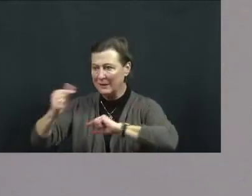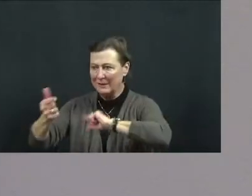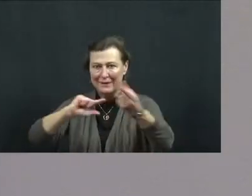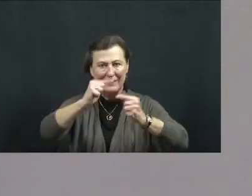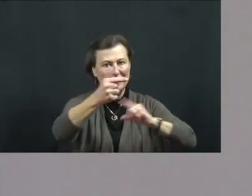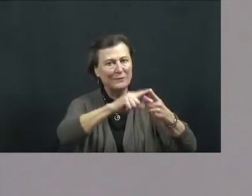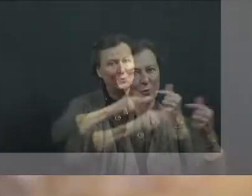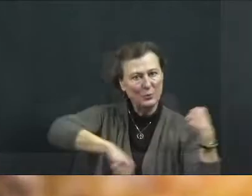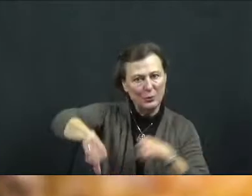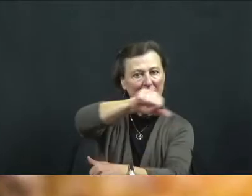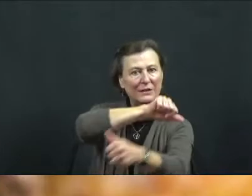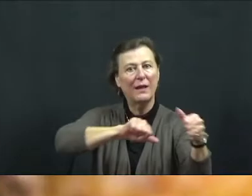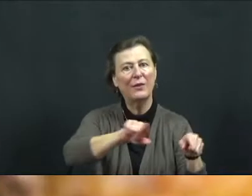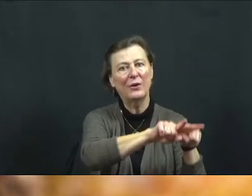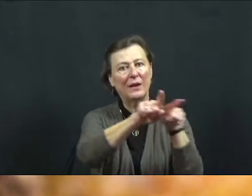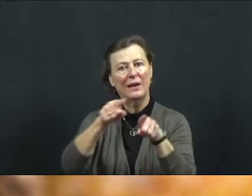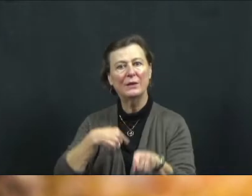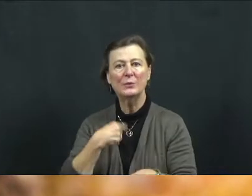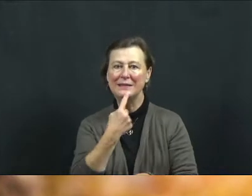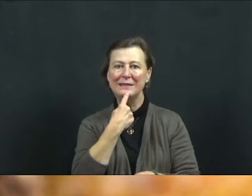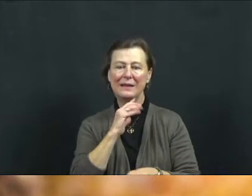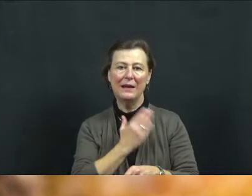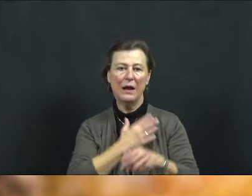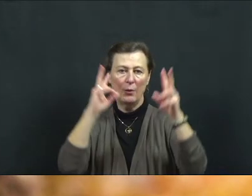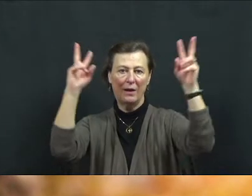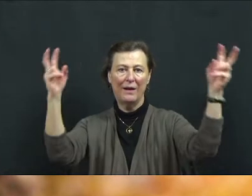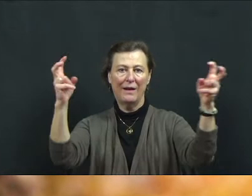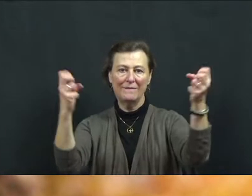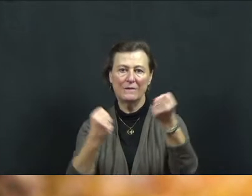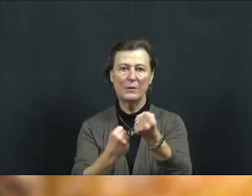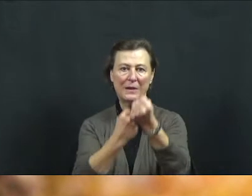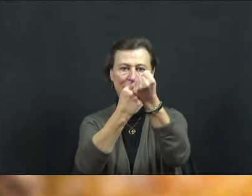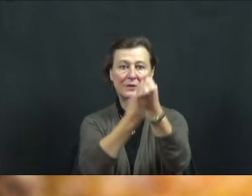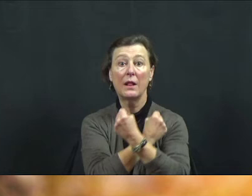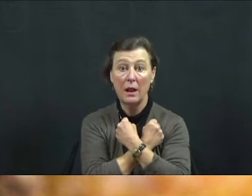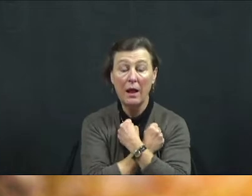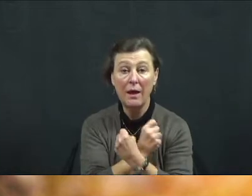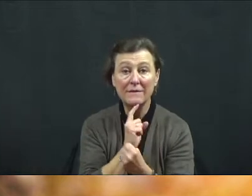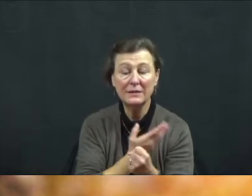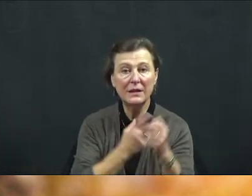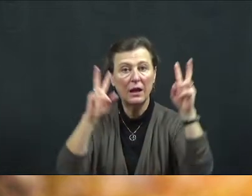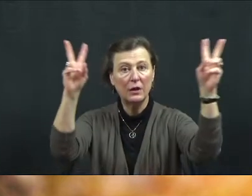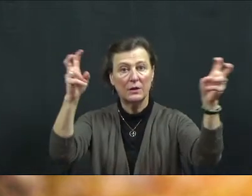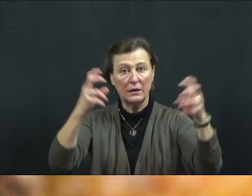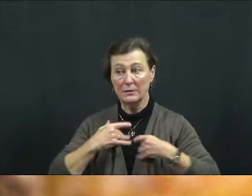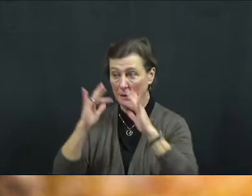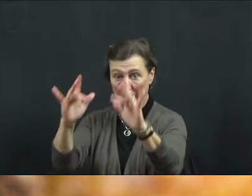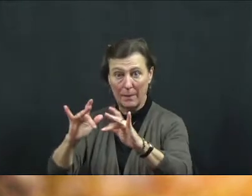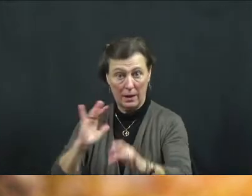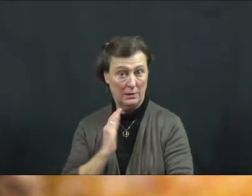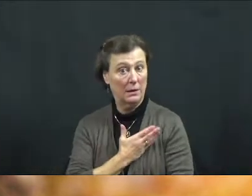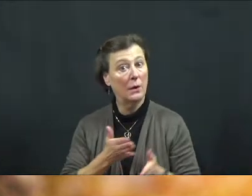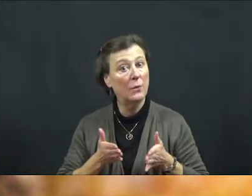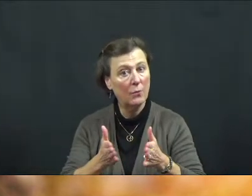affirmation. Love is our doctrine. Compassion is our way.